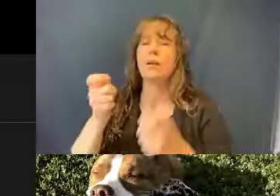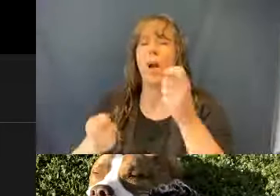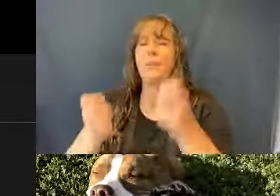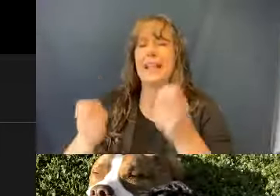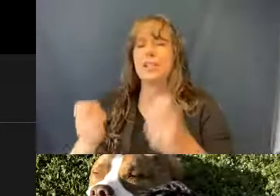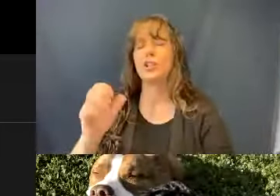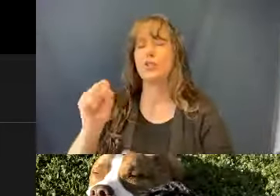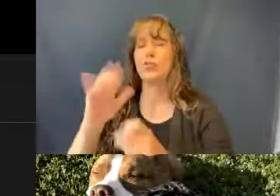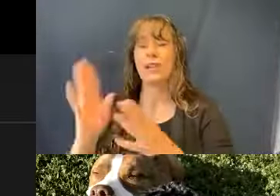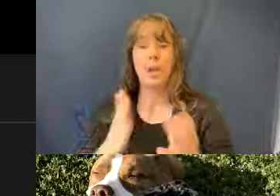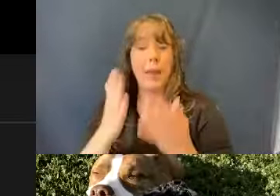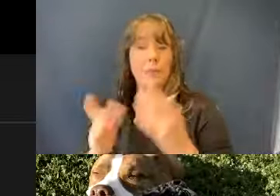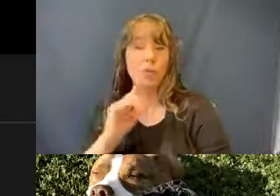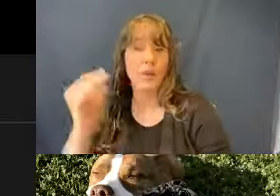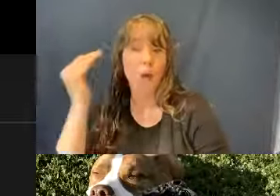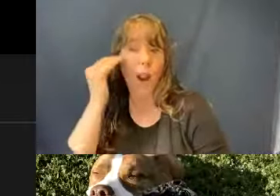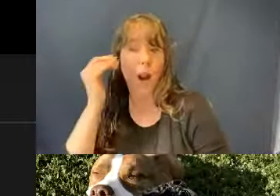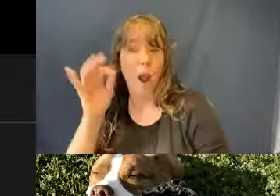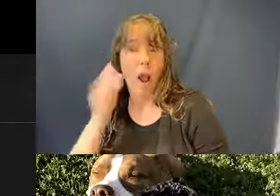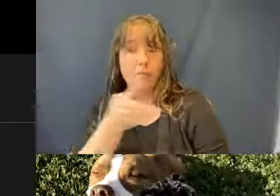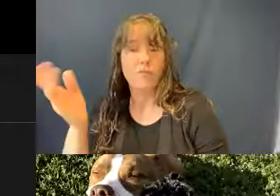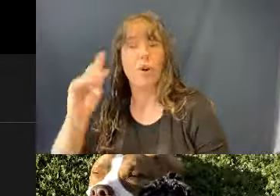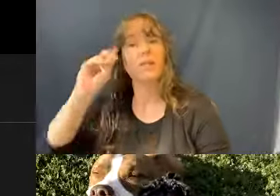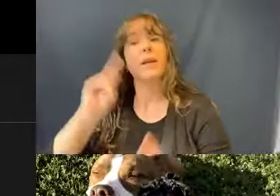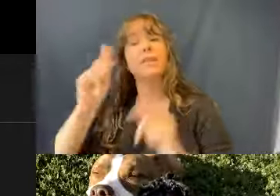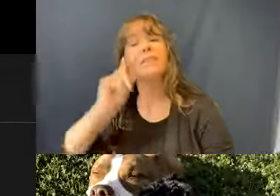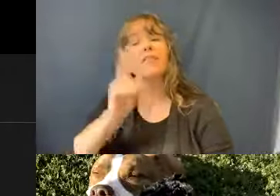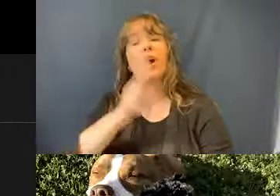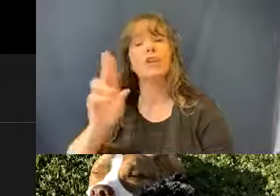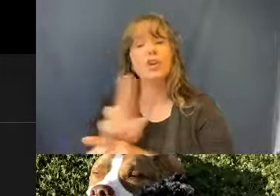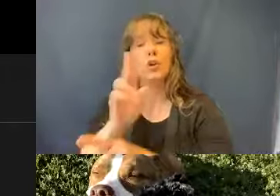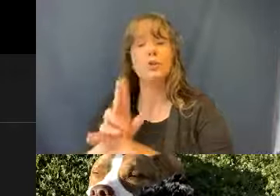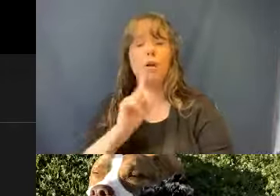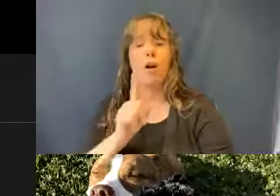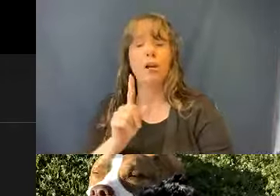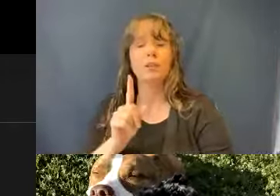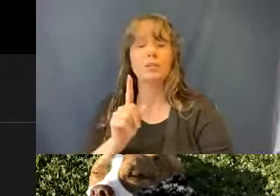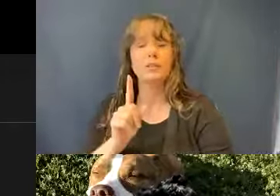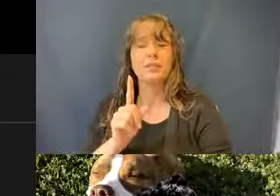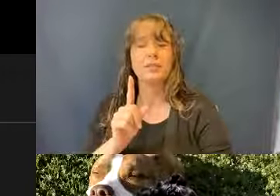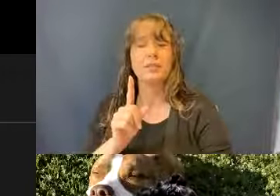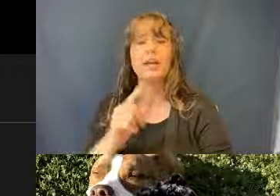be aware of that those that are deaf and hard of hearing using are speech reading, and the